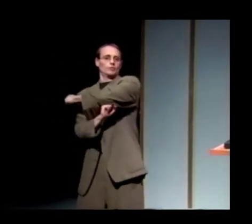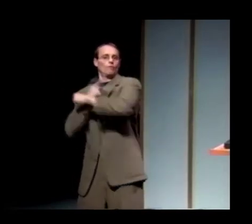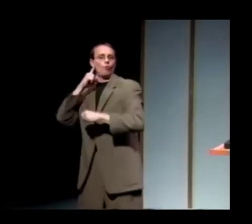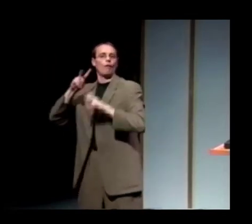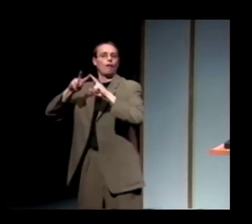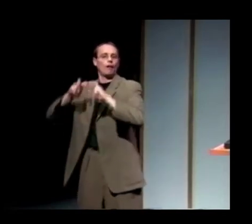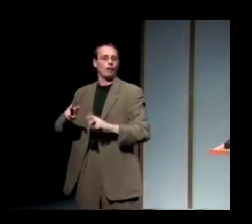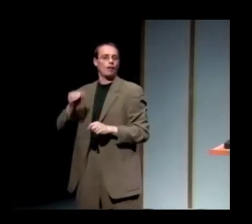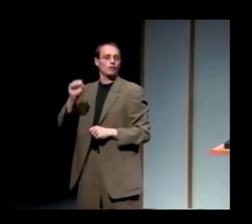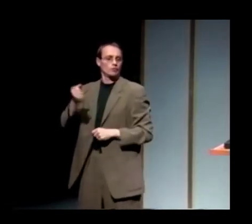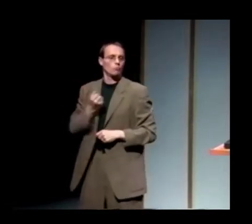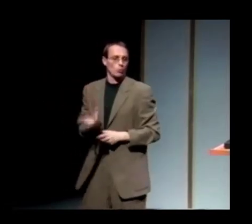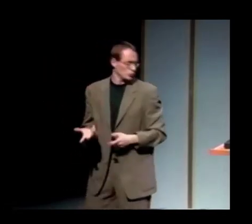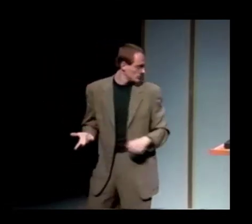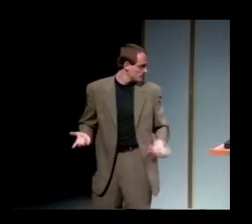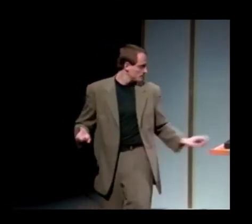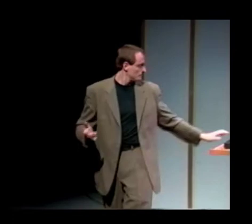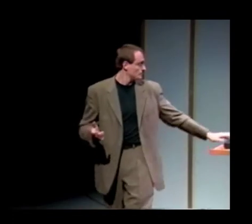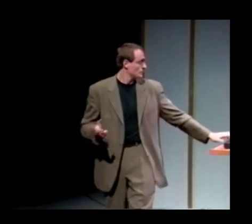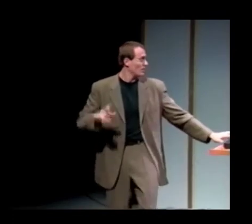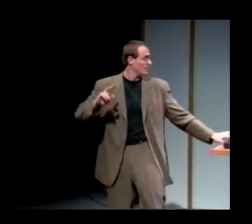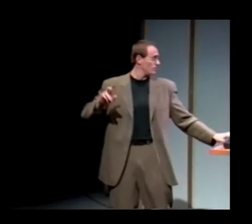IT BECAME THE STRUCTURE FOR ANALYSIS EVER SINCE.